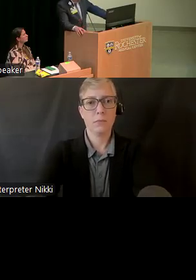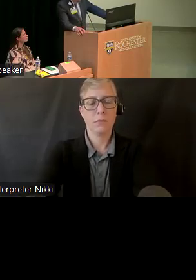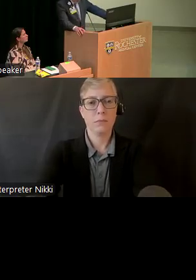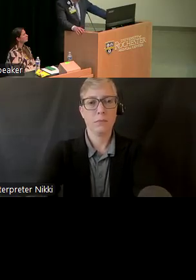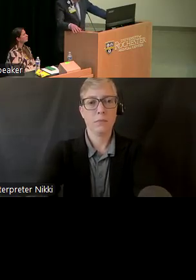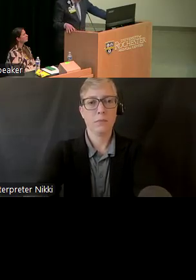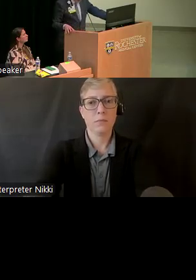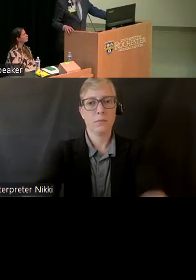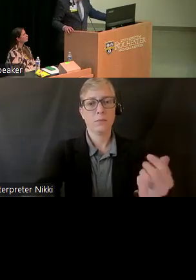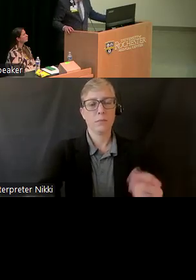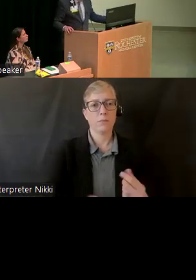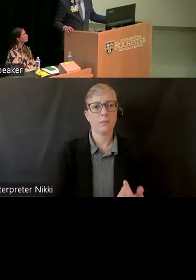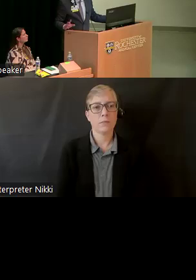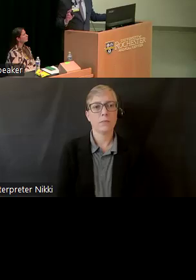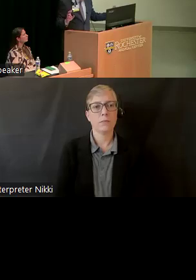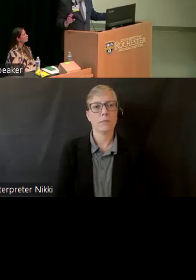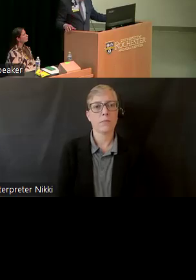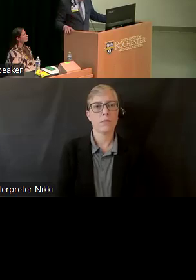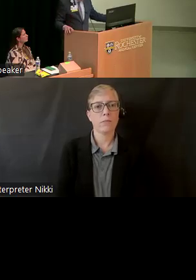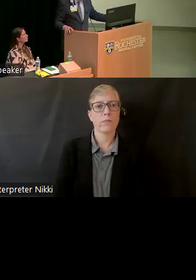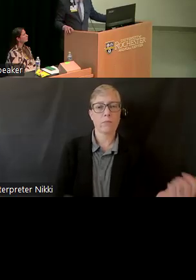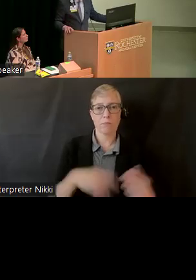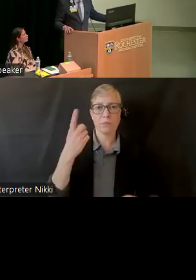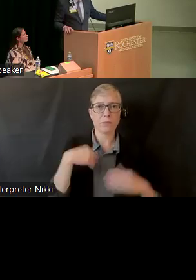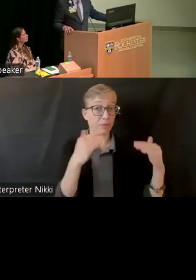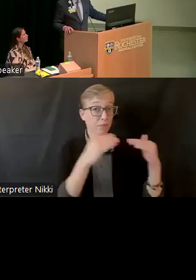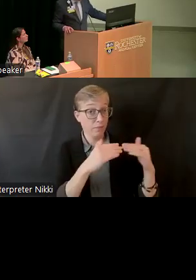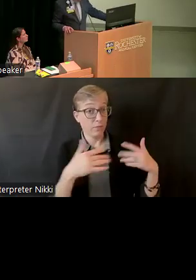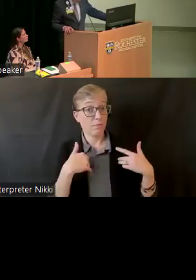the peer reference form that asked about whether a peer had emotional instability and this piqued